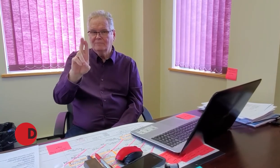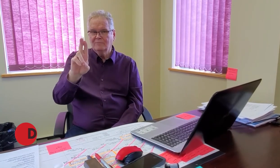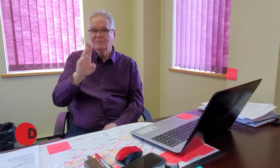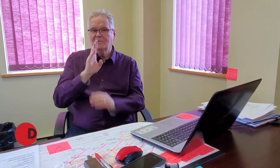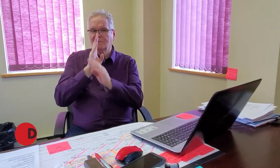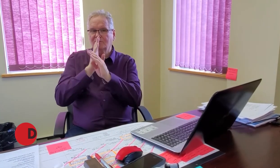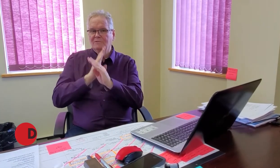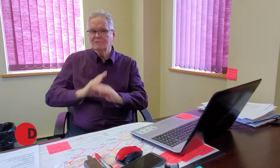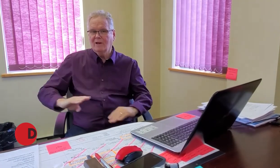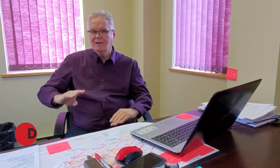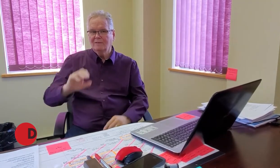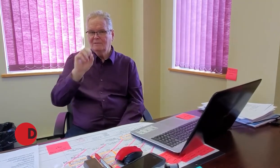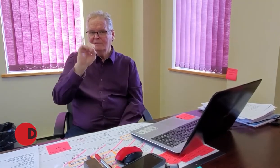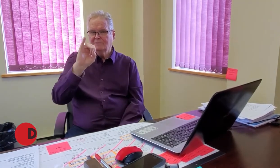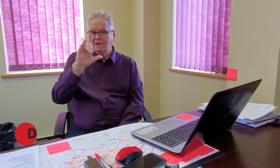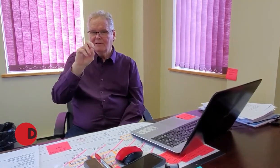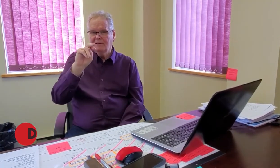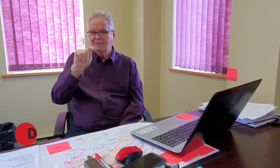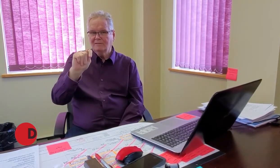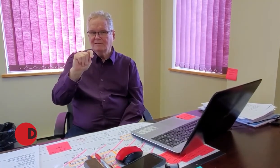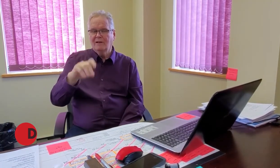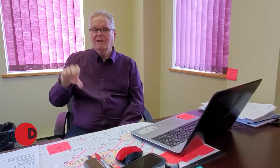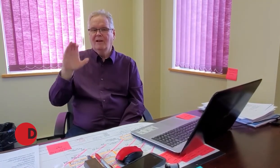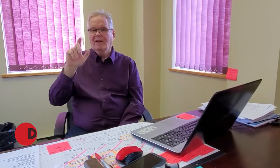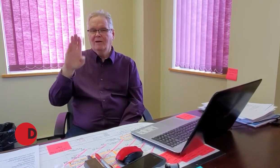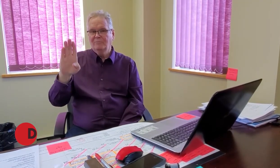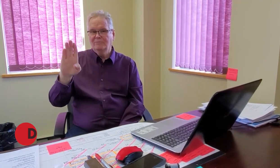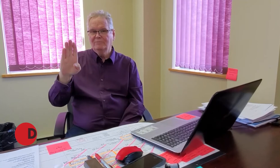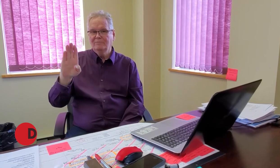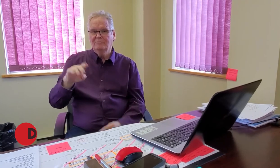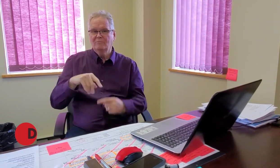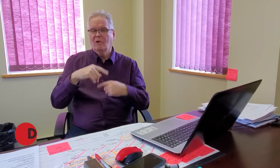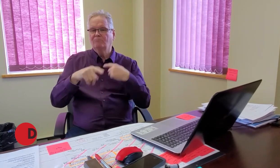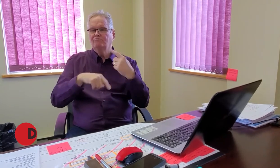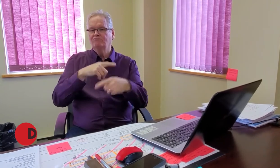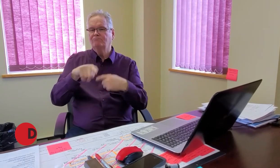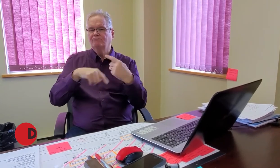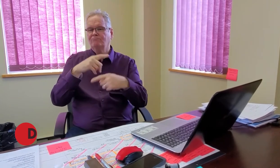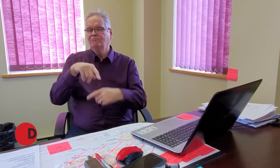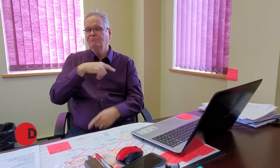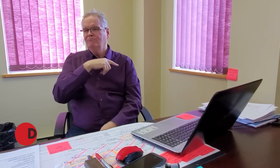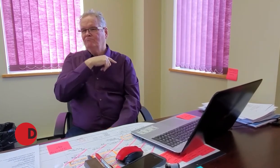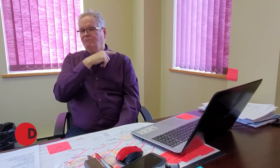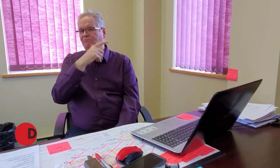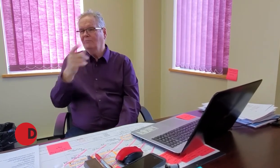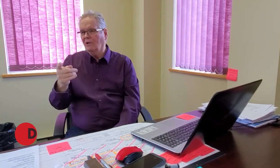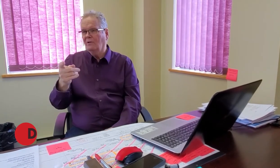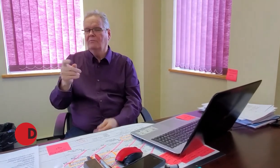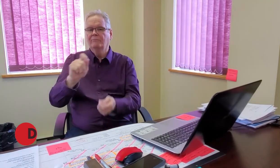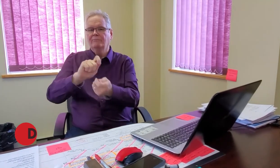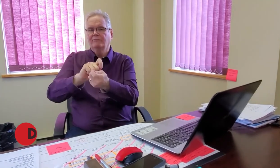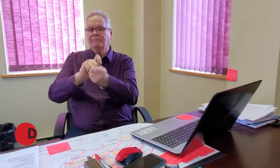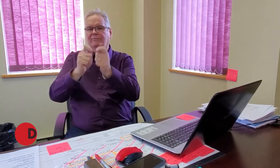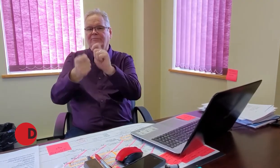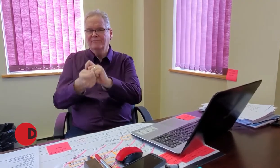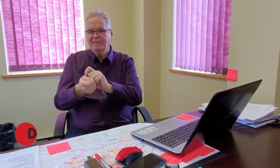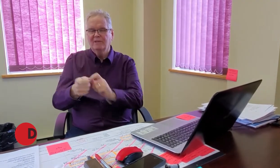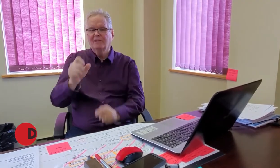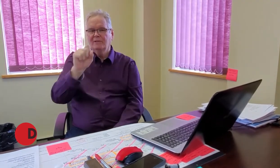"Caribou Silent Club" which continued until we changed our